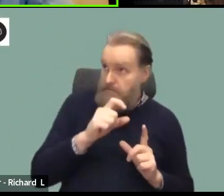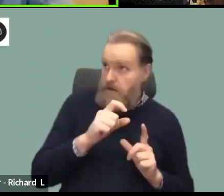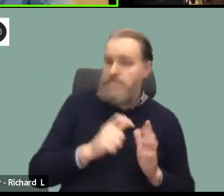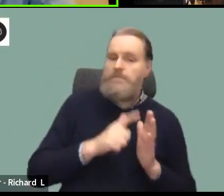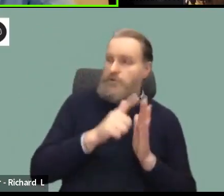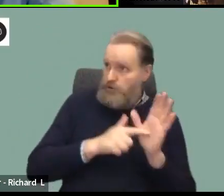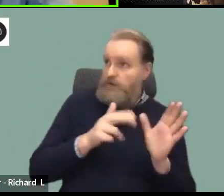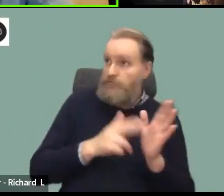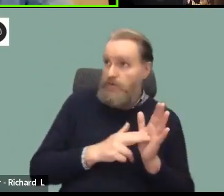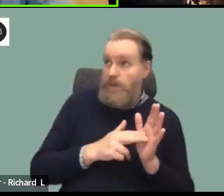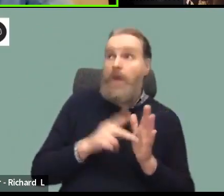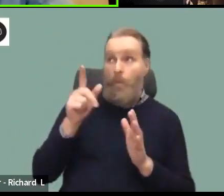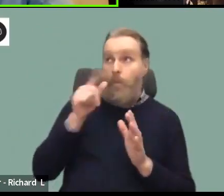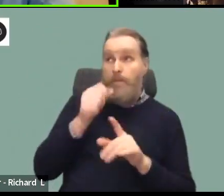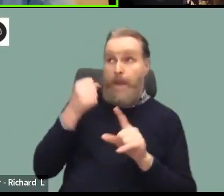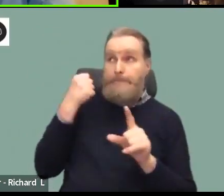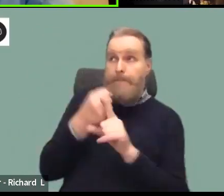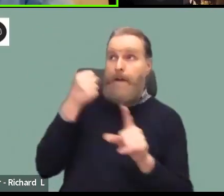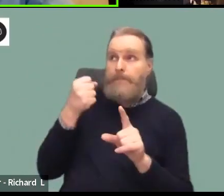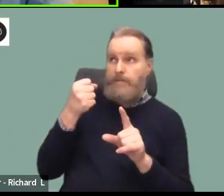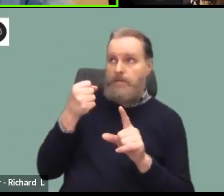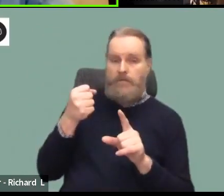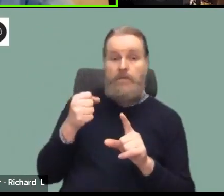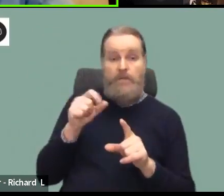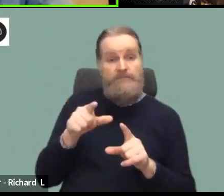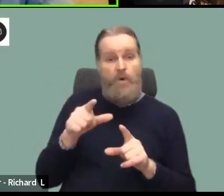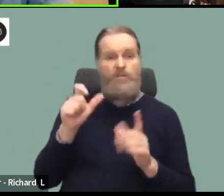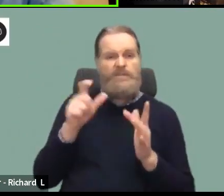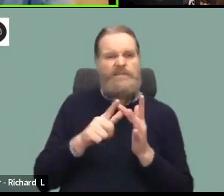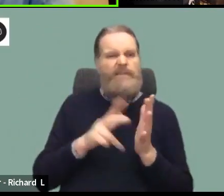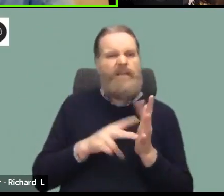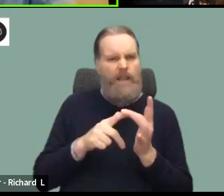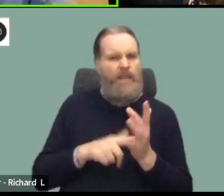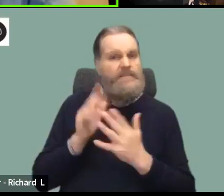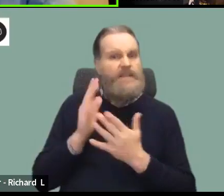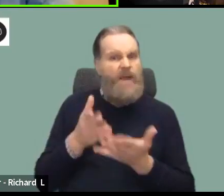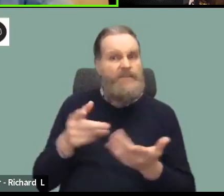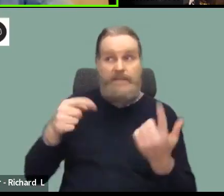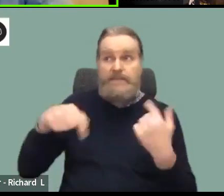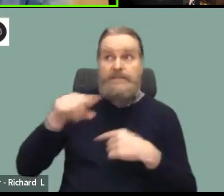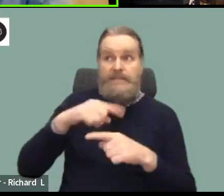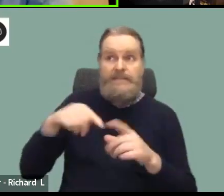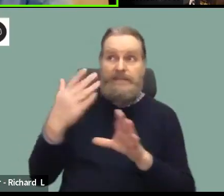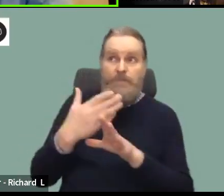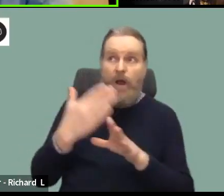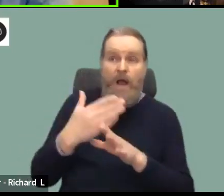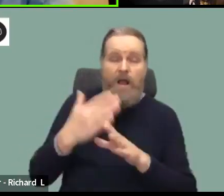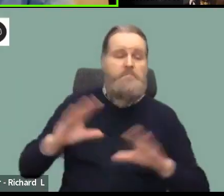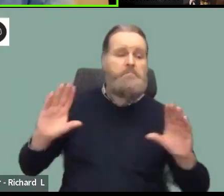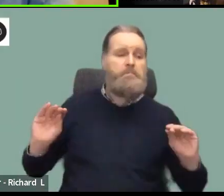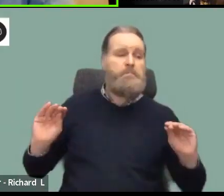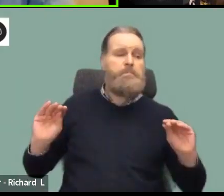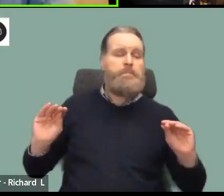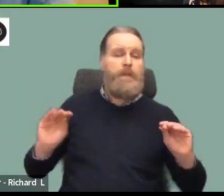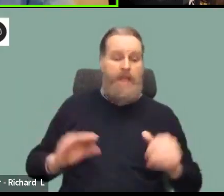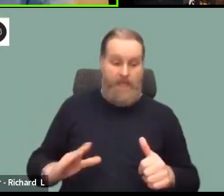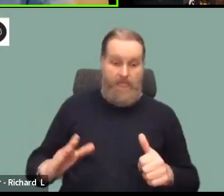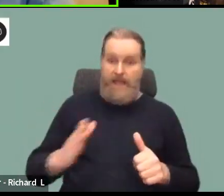The first action we will take will be some of the hardest hitting action that it will have faced. ed in the civil service in decades, but is our first.